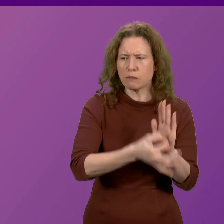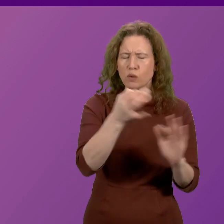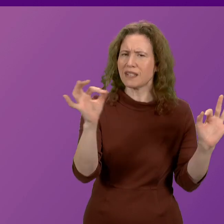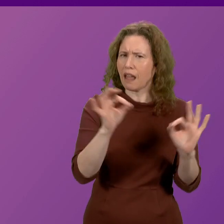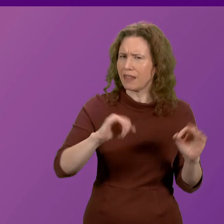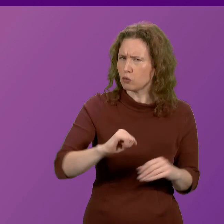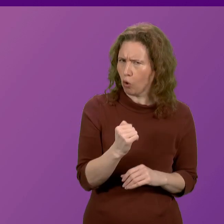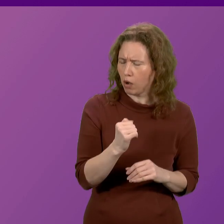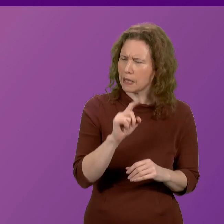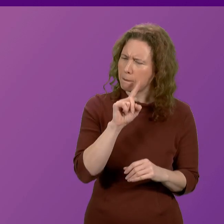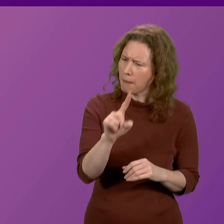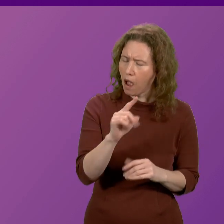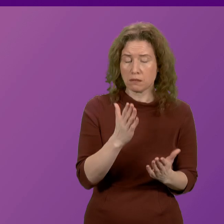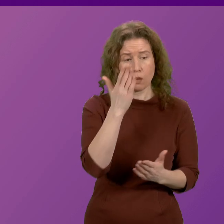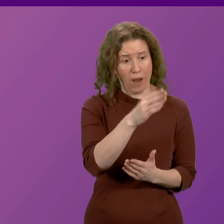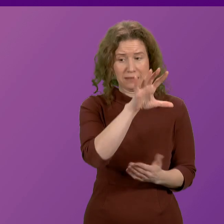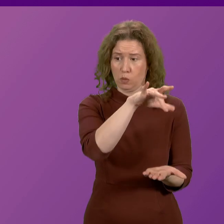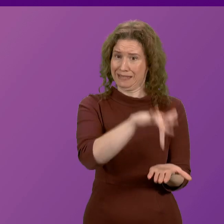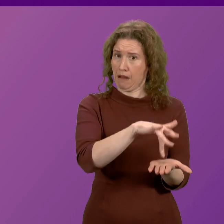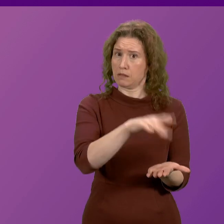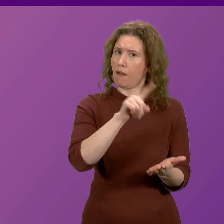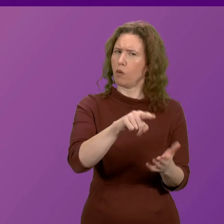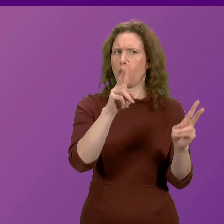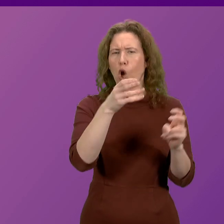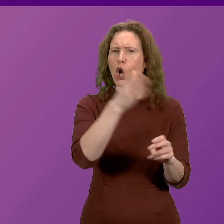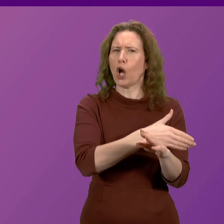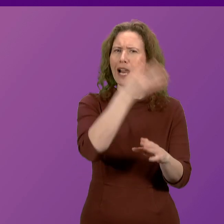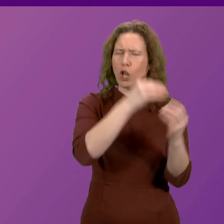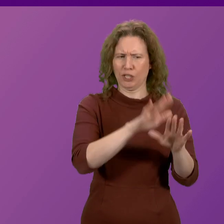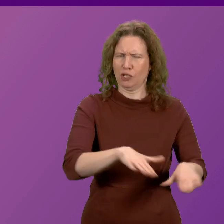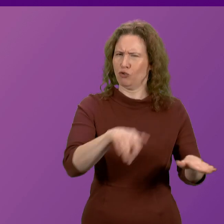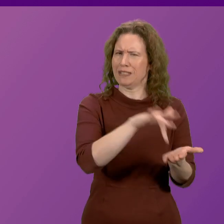but the early learning and childcare centre that I visited this morning